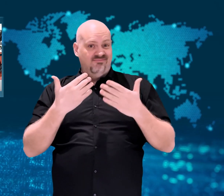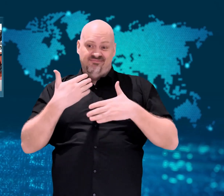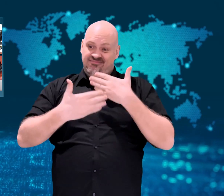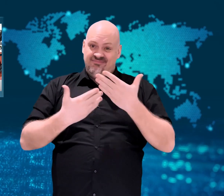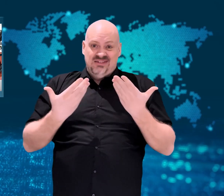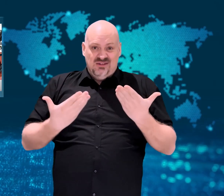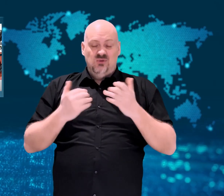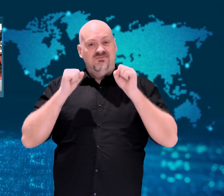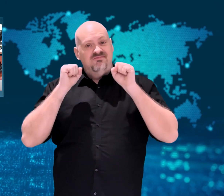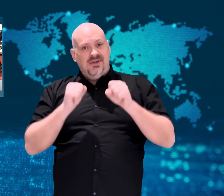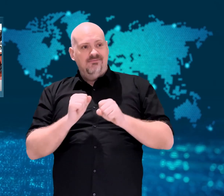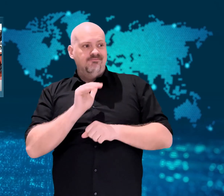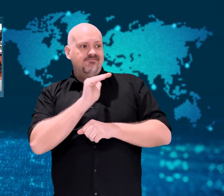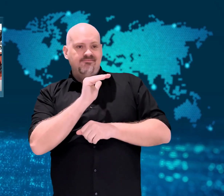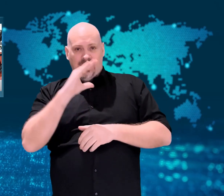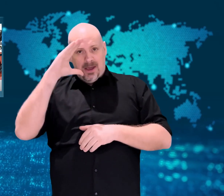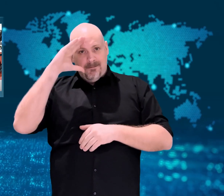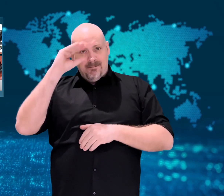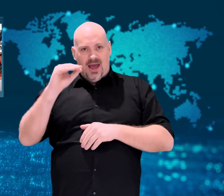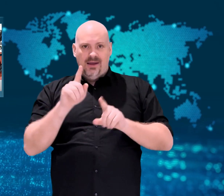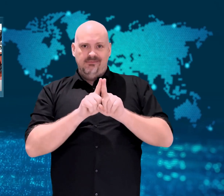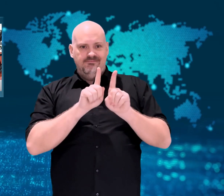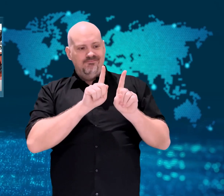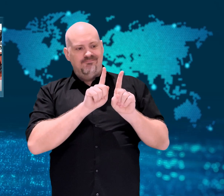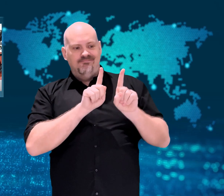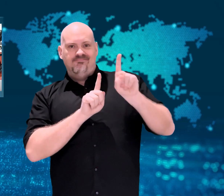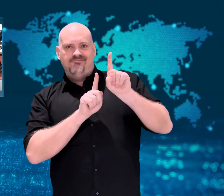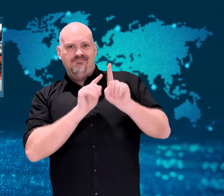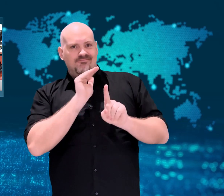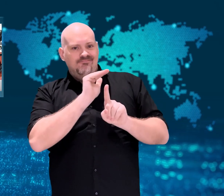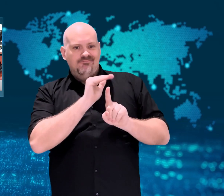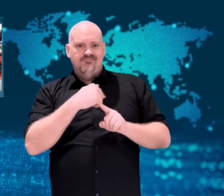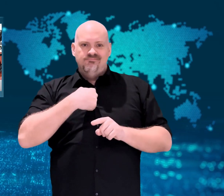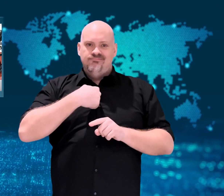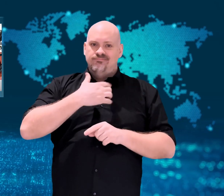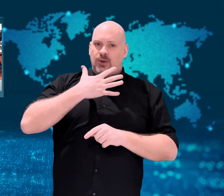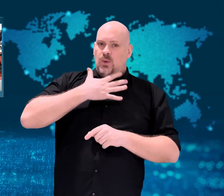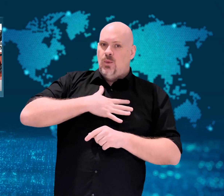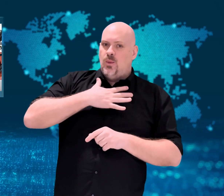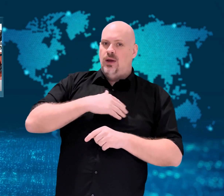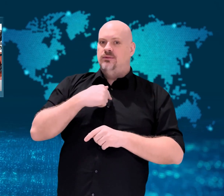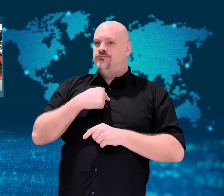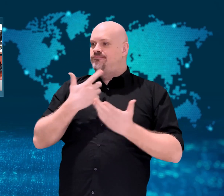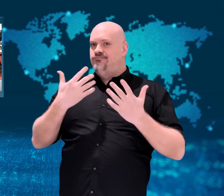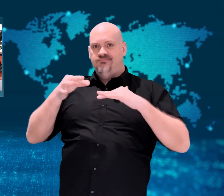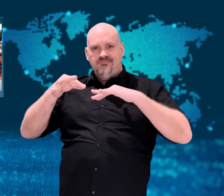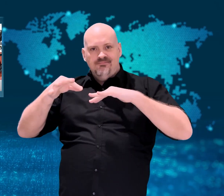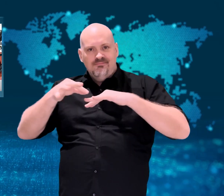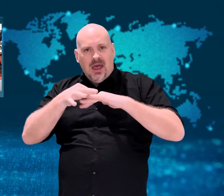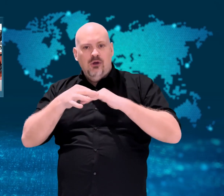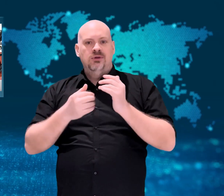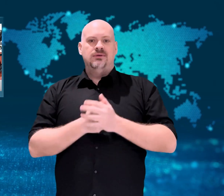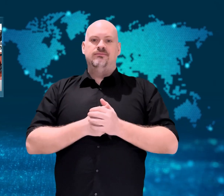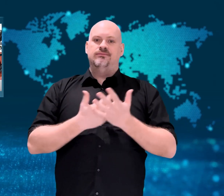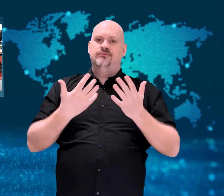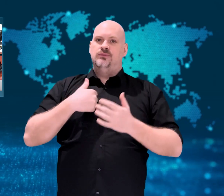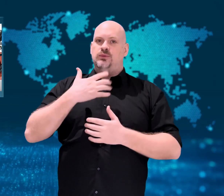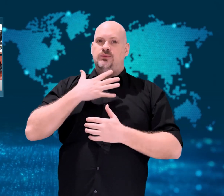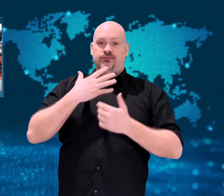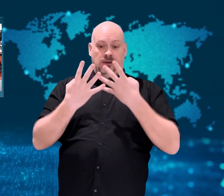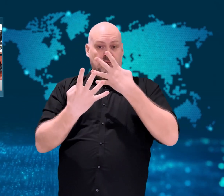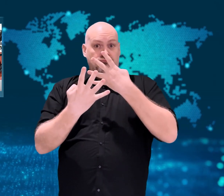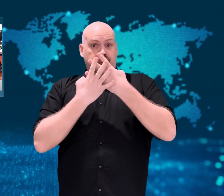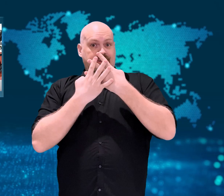Saudi women must still get a male guardian's approval